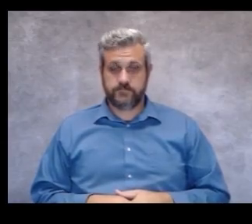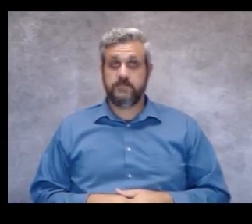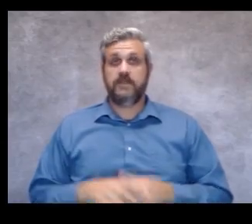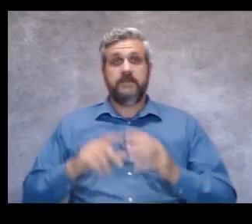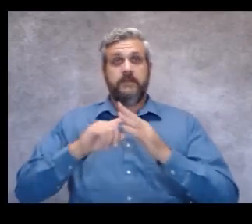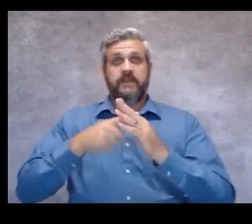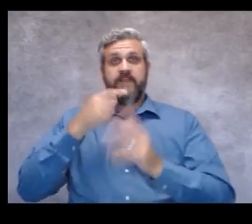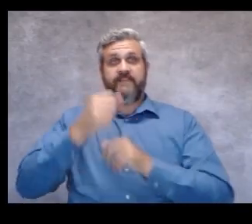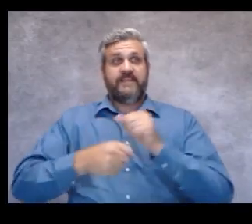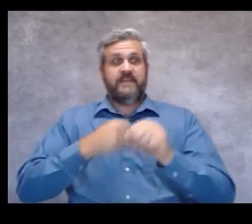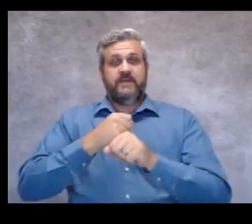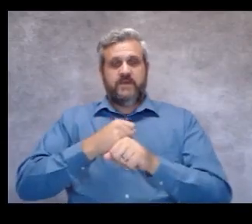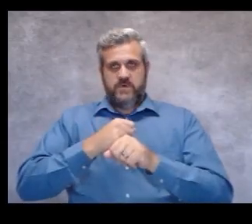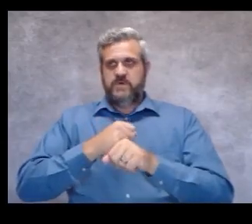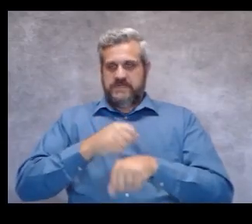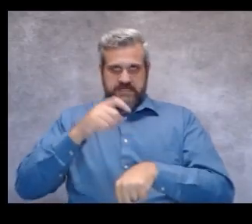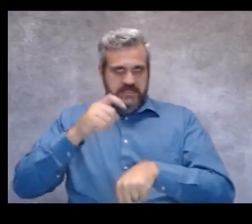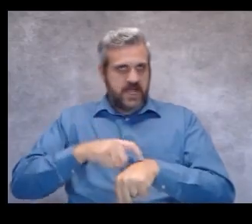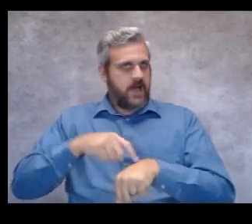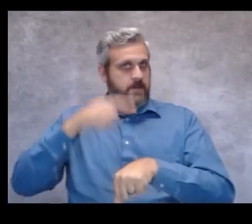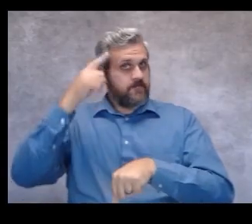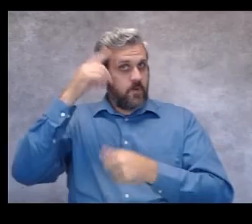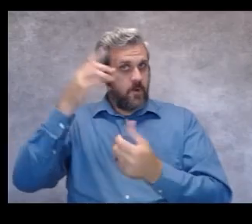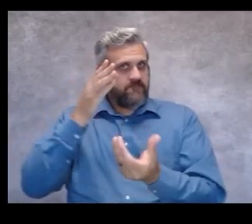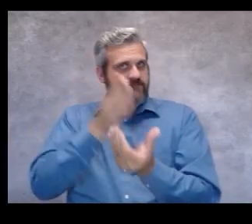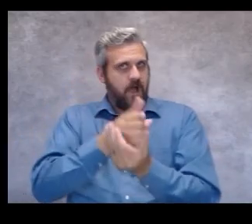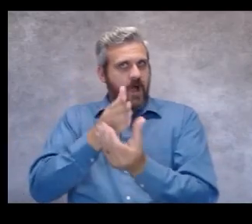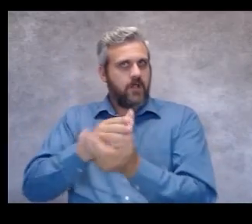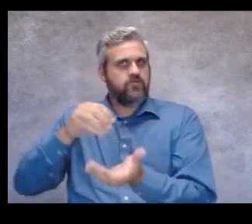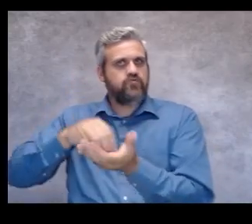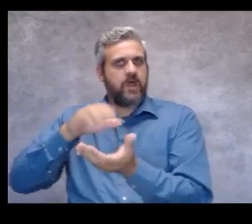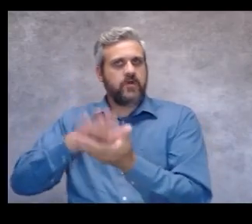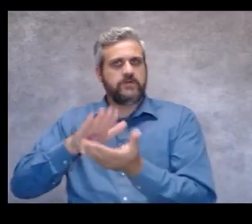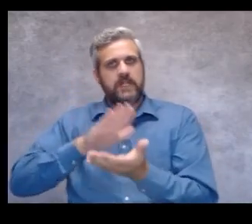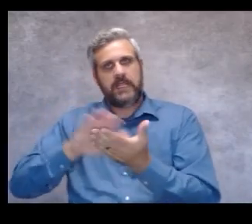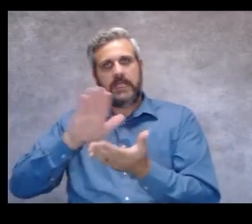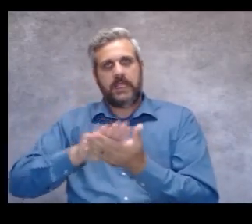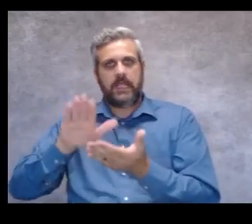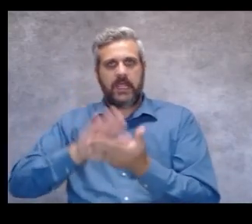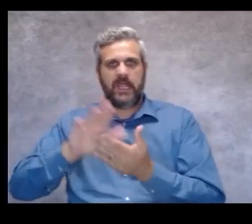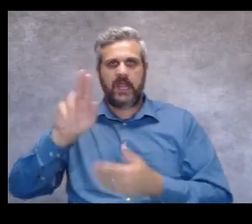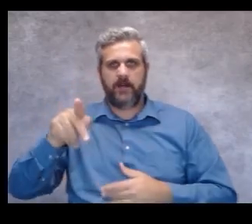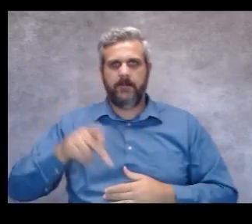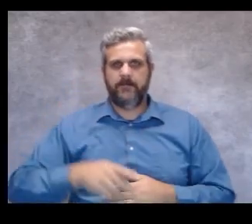Beginning of the year can be a time for files and records cleanup.